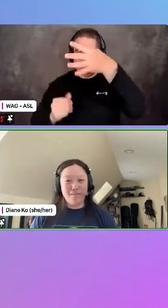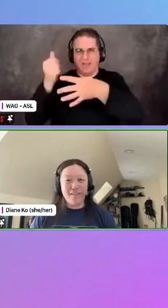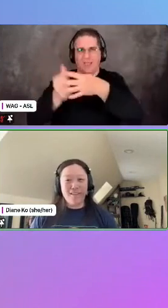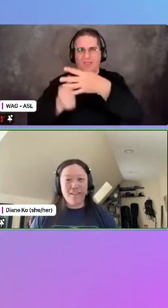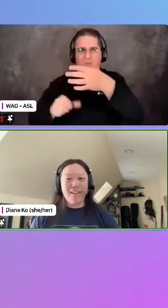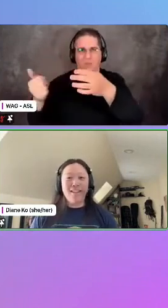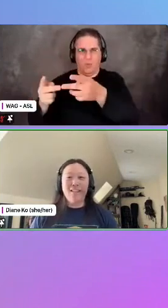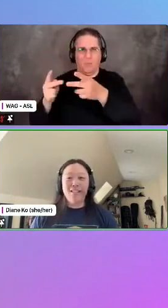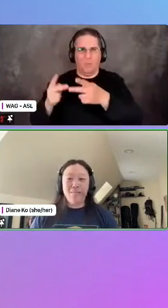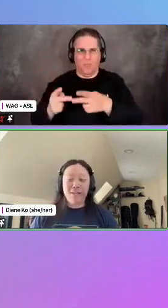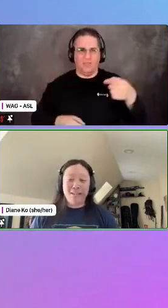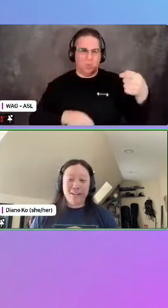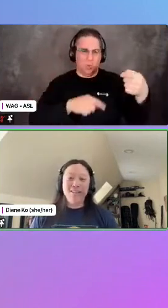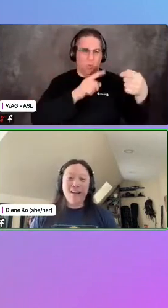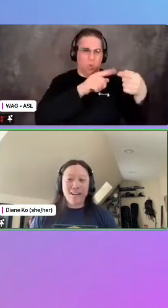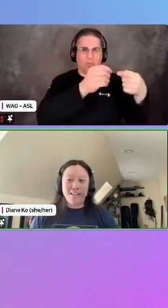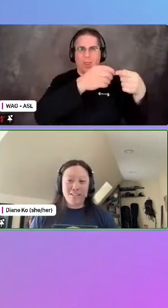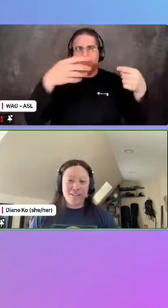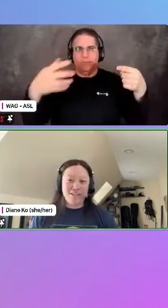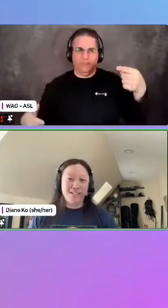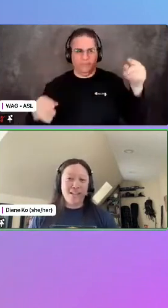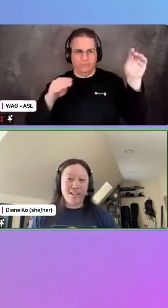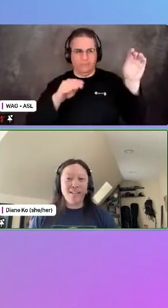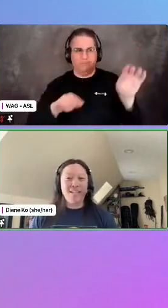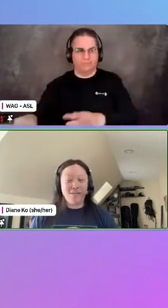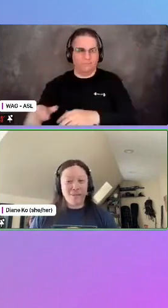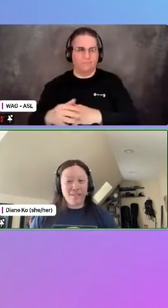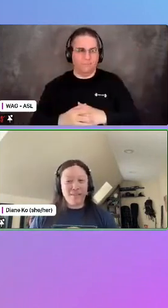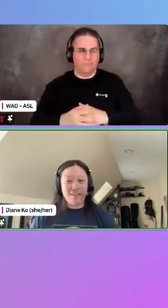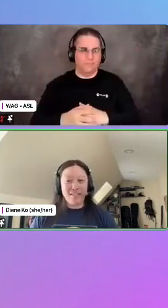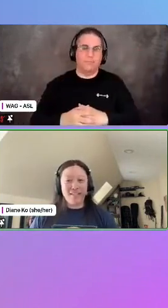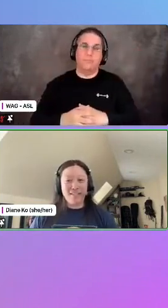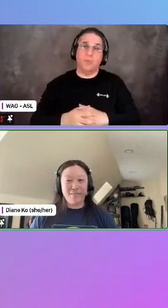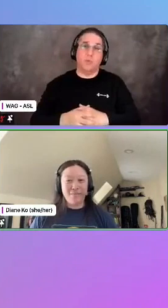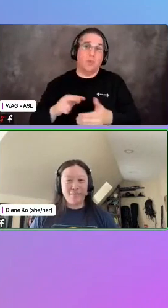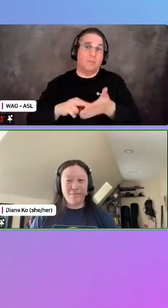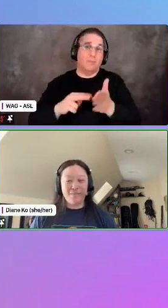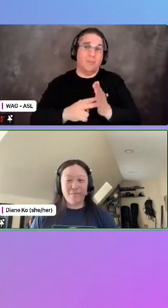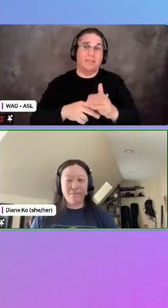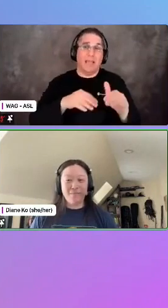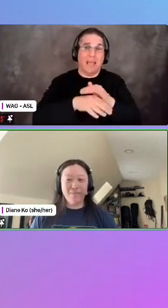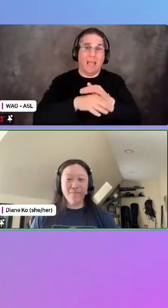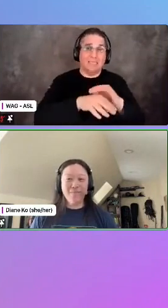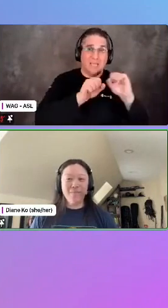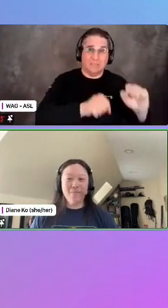React. Especially when compared with using vanilla Javascript and HTML. So to